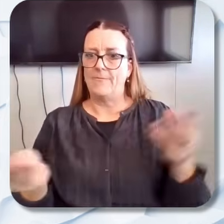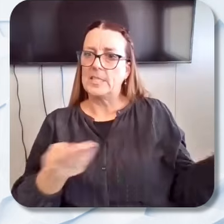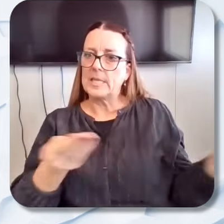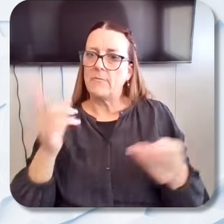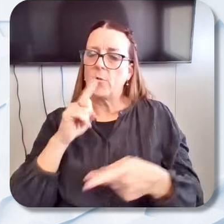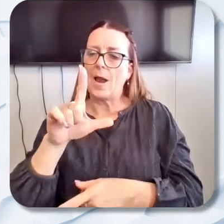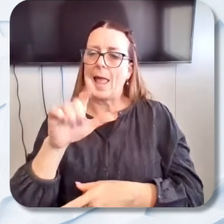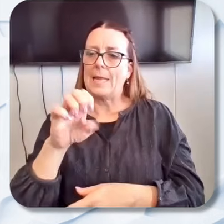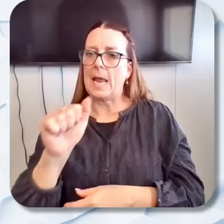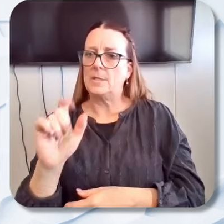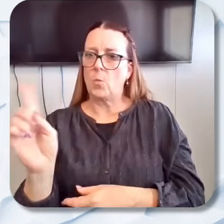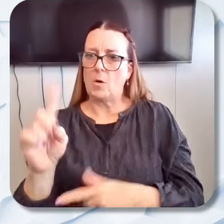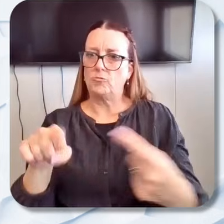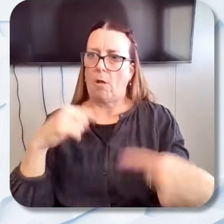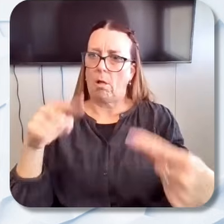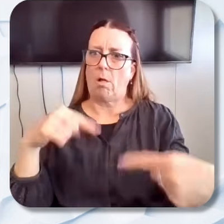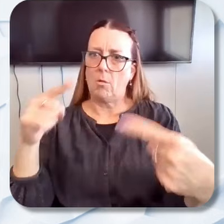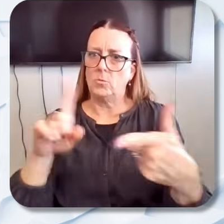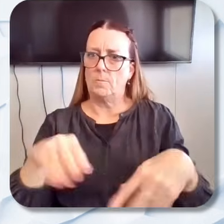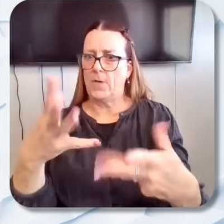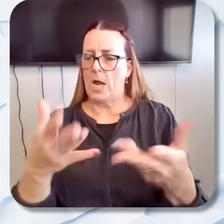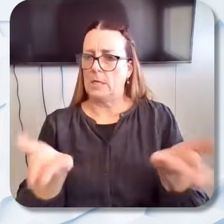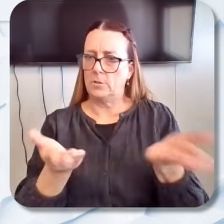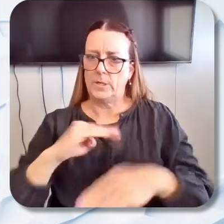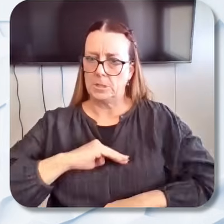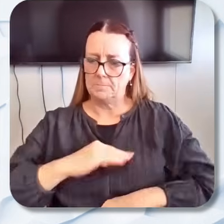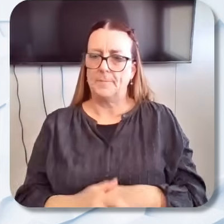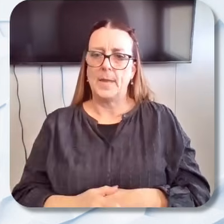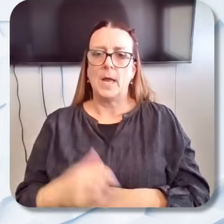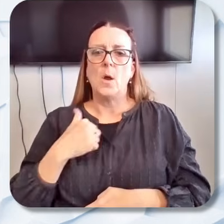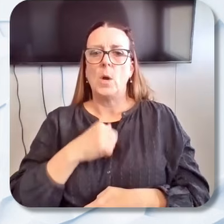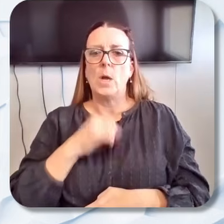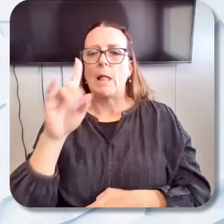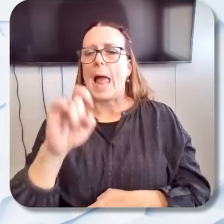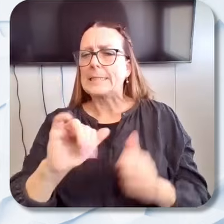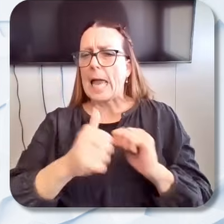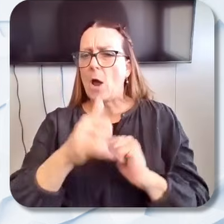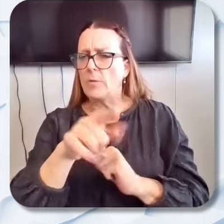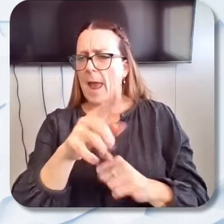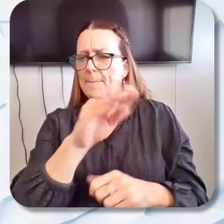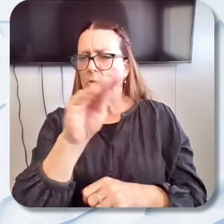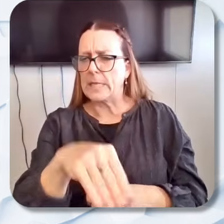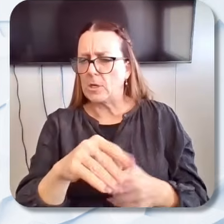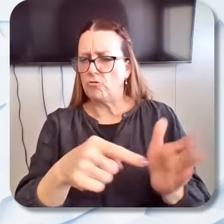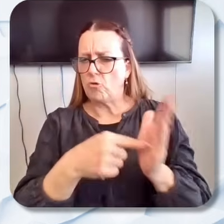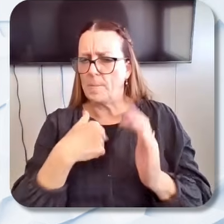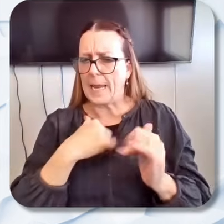So one of the things we're going to do is we might ask you like, hey, how did you come up with this percentage? Can you just kind of show me how that worked?